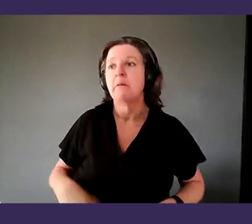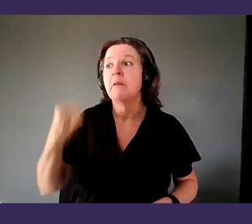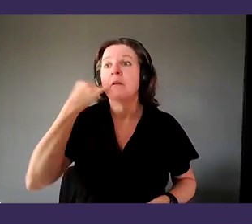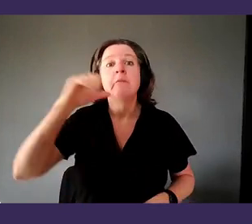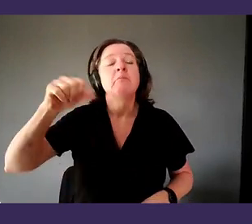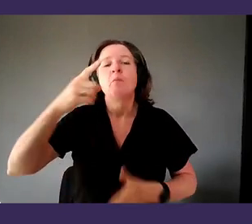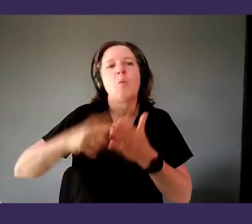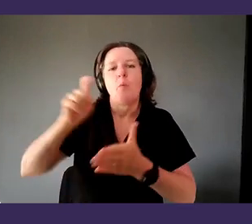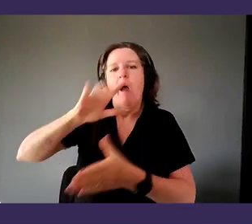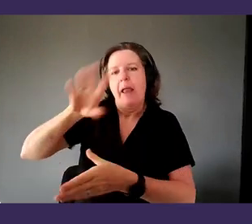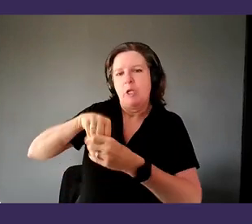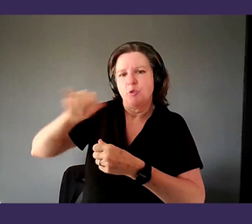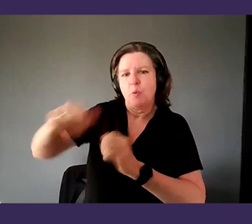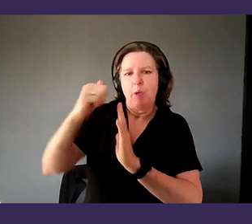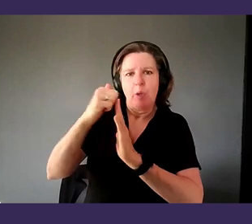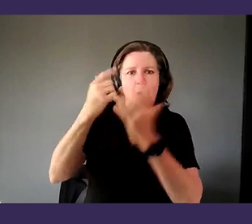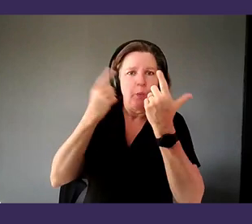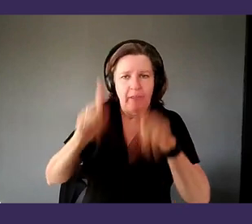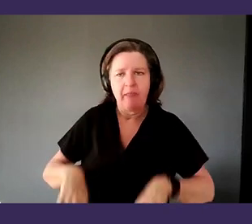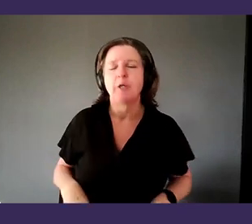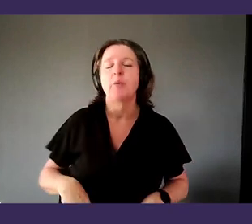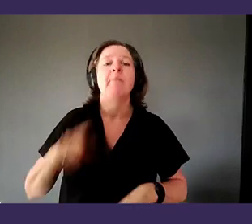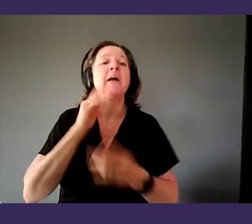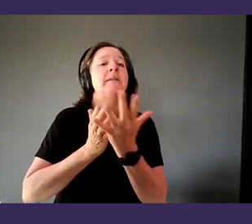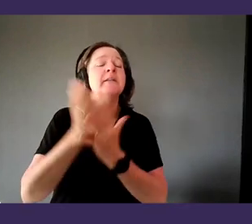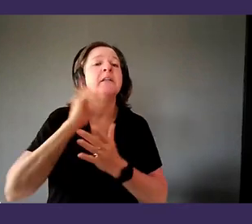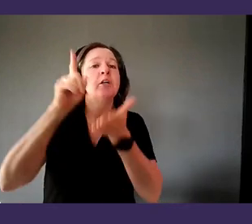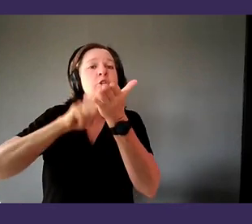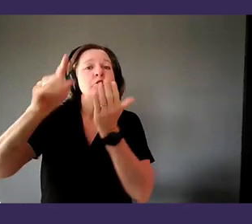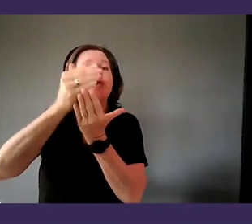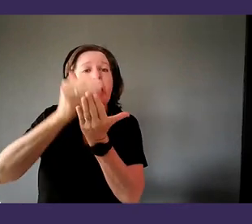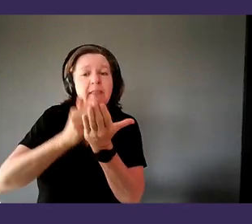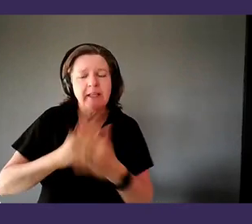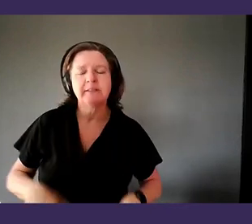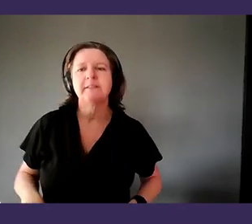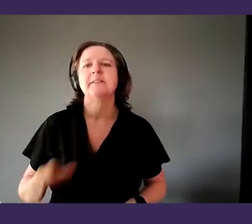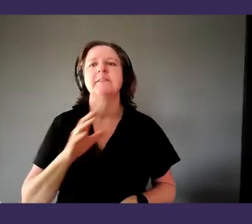So we go through sort of a checklist and, you know,